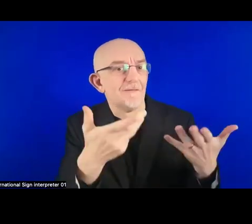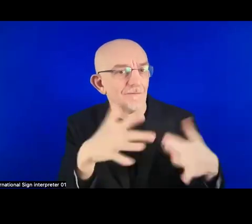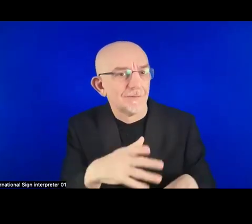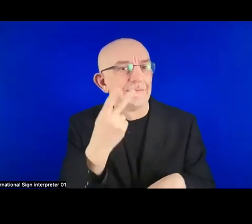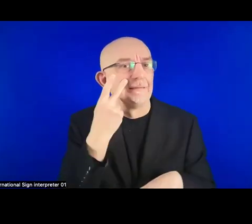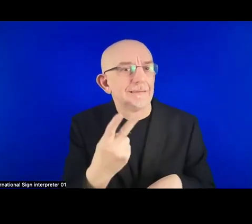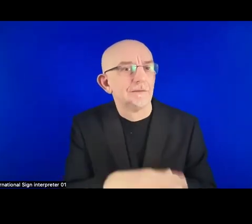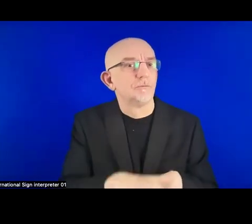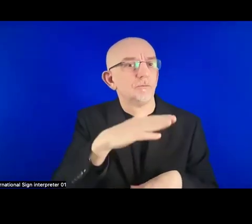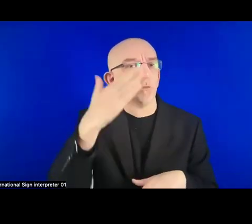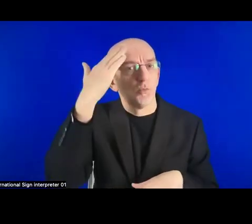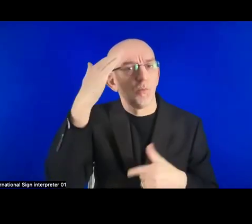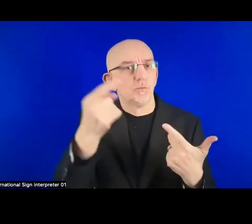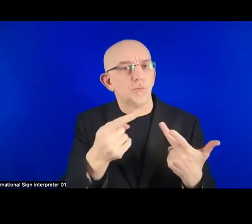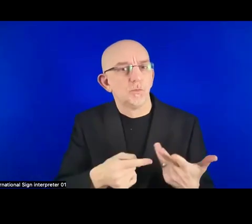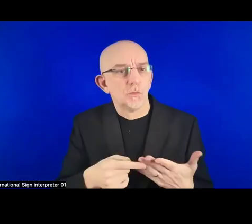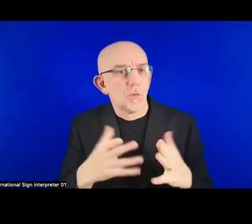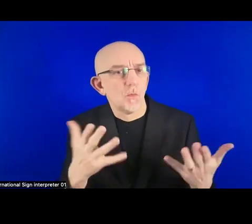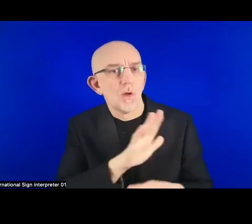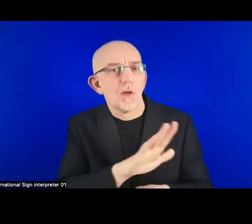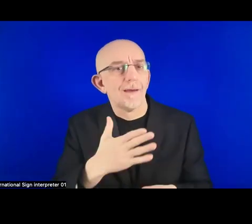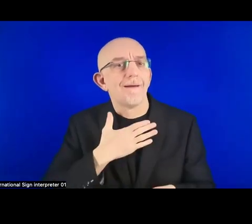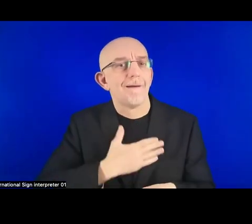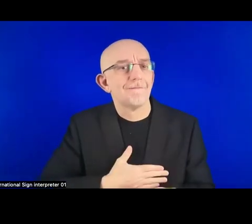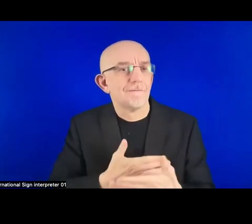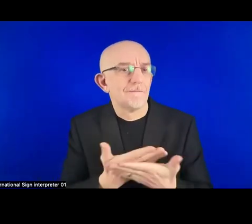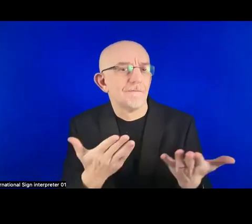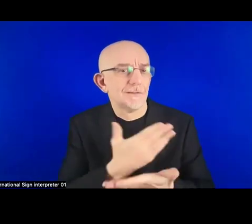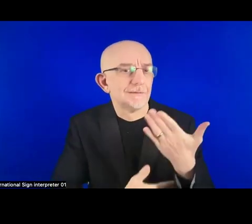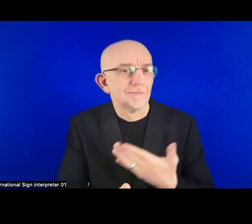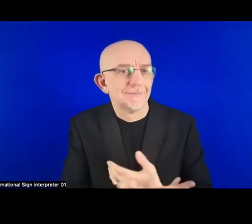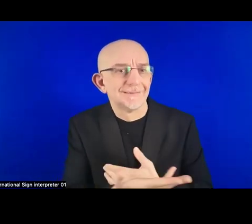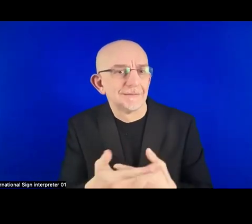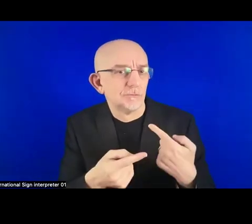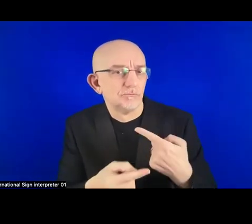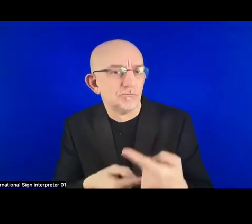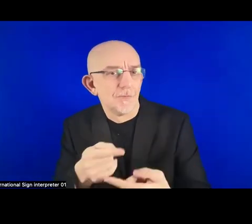am also very interested in claims making processes, social movements and the